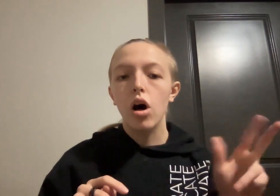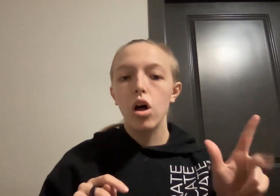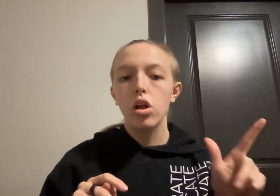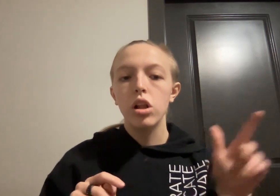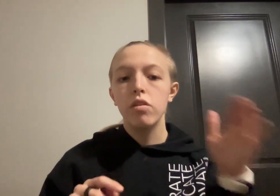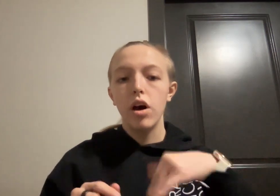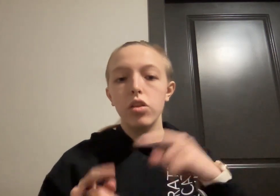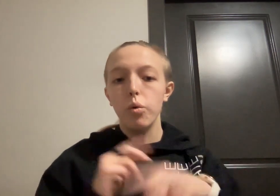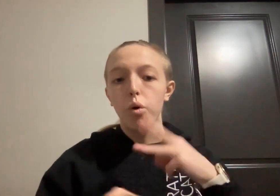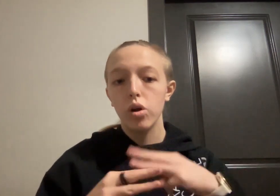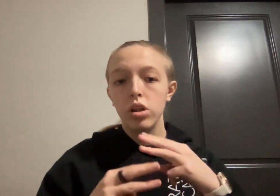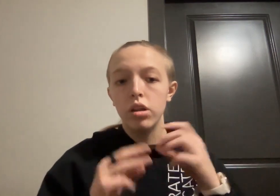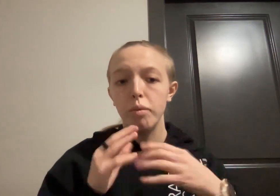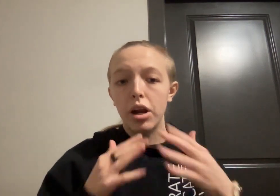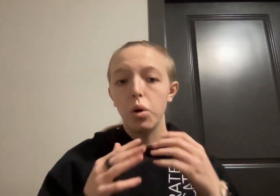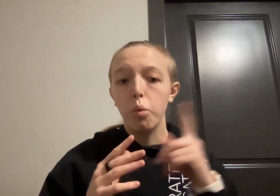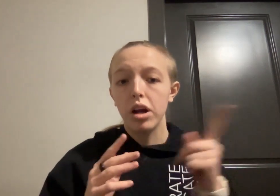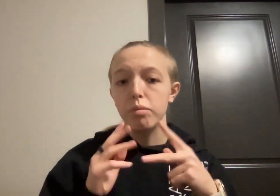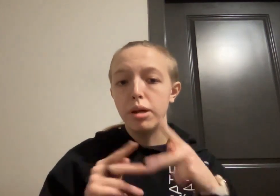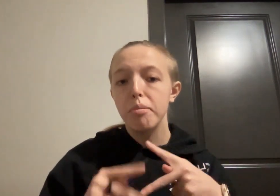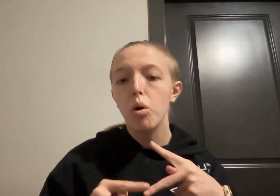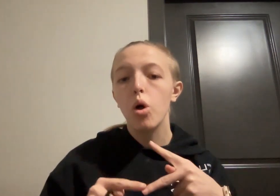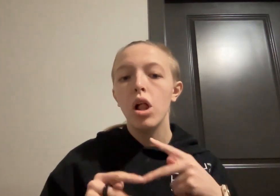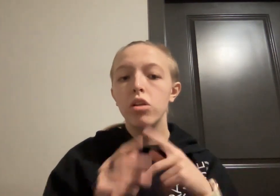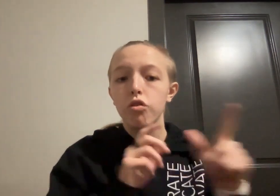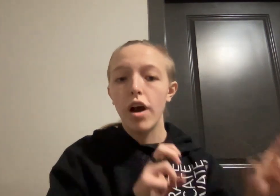no matter where people travel, there